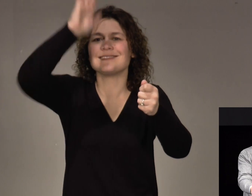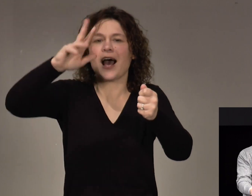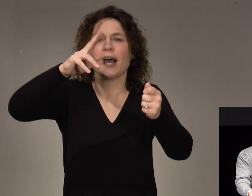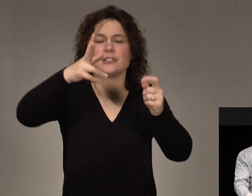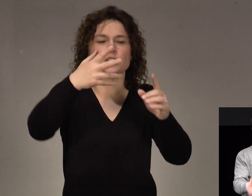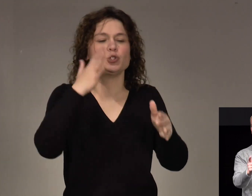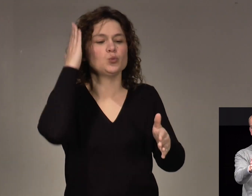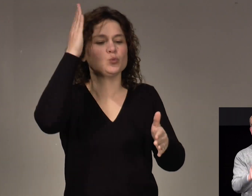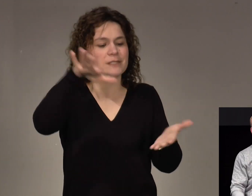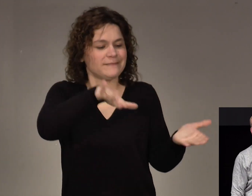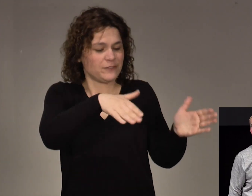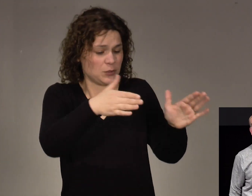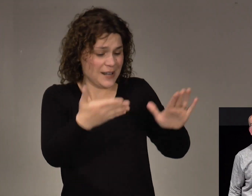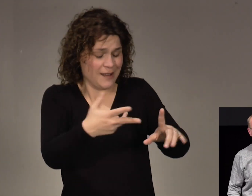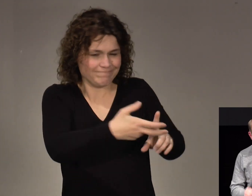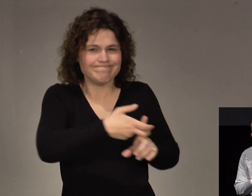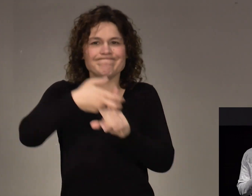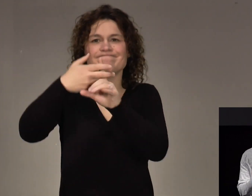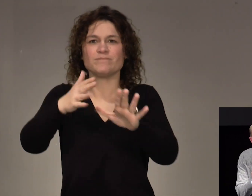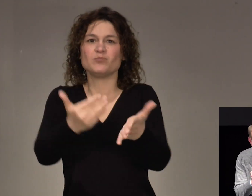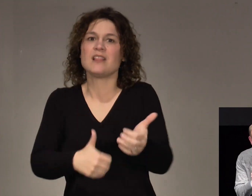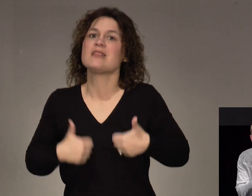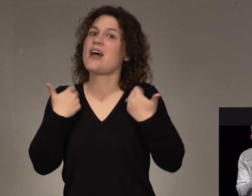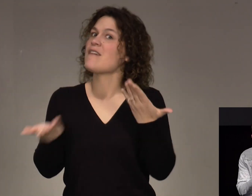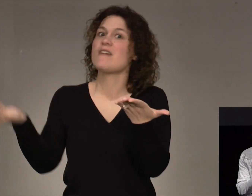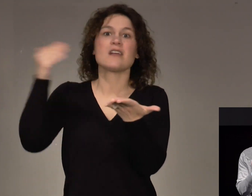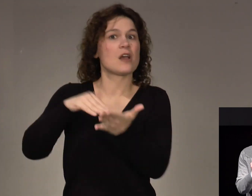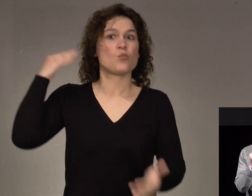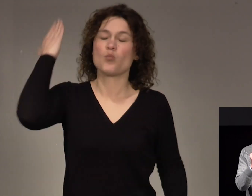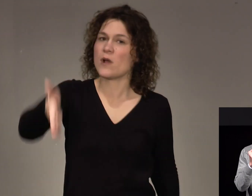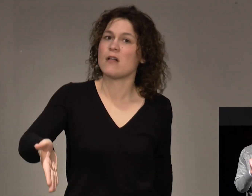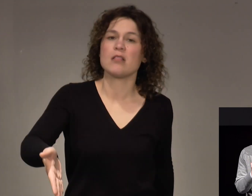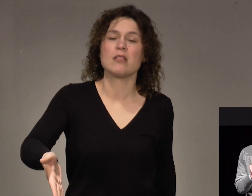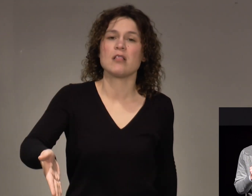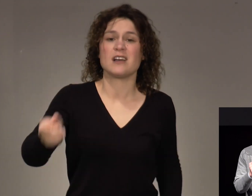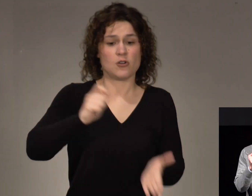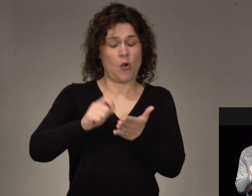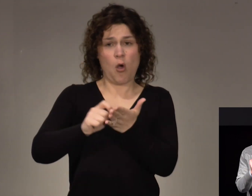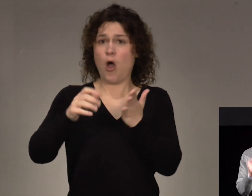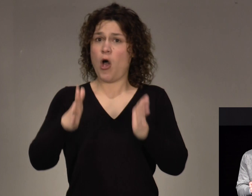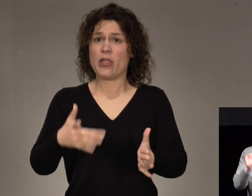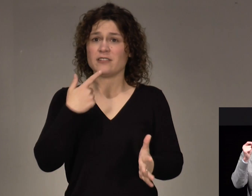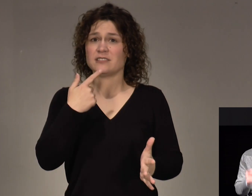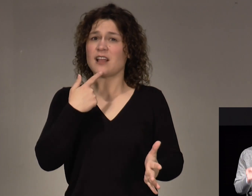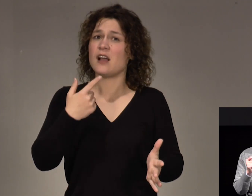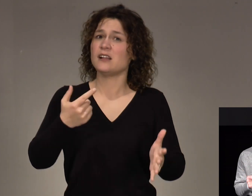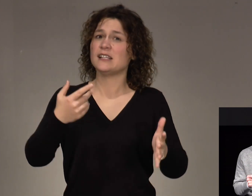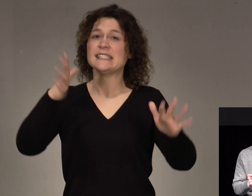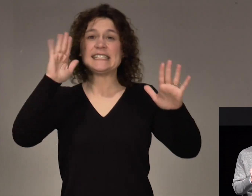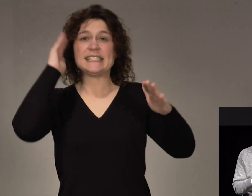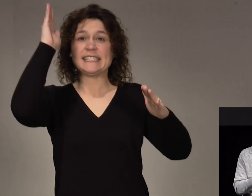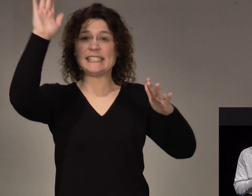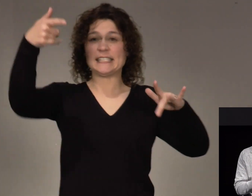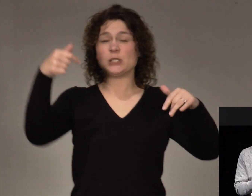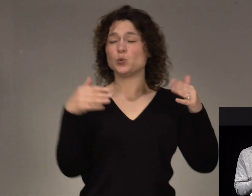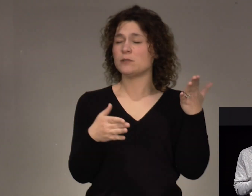dead. One author wrote "God brings His people eyeball to eyeball with death. And